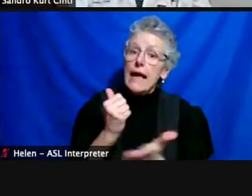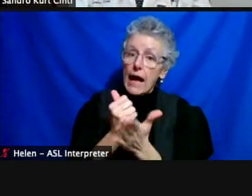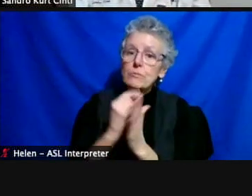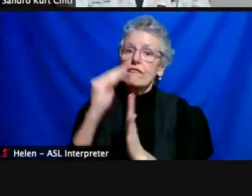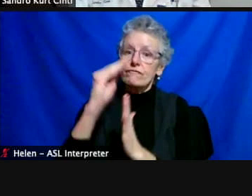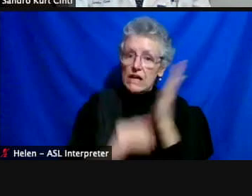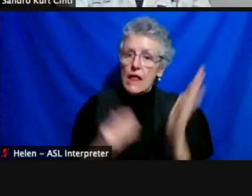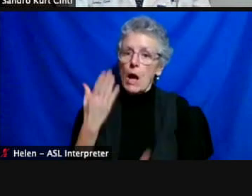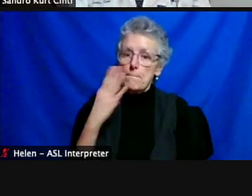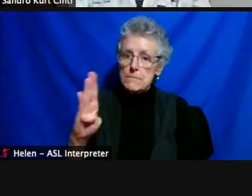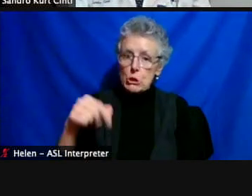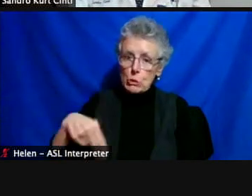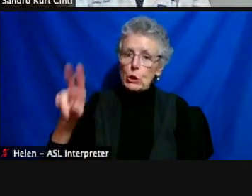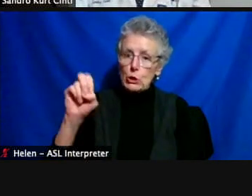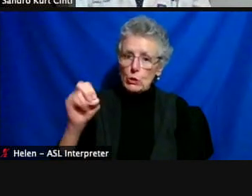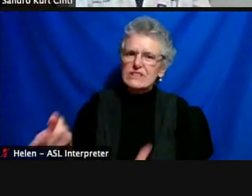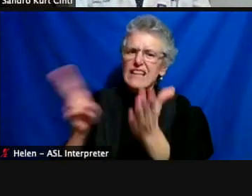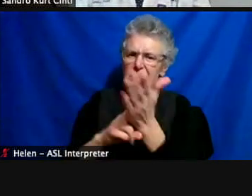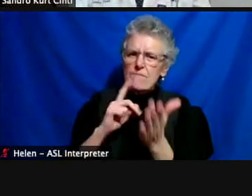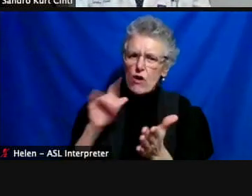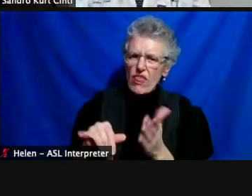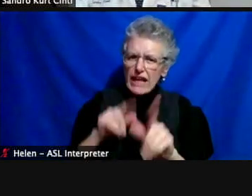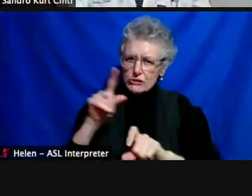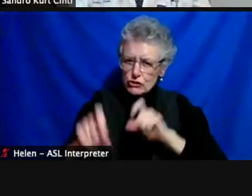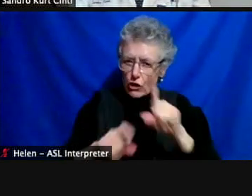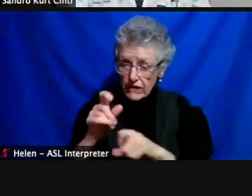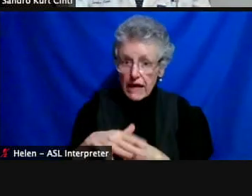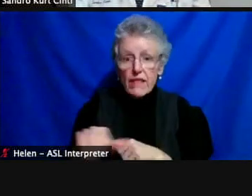is sign up for the blue Q survey. The other is get registered